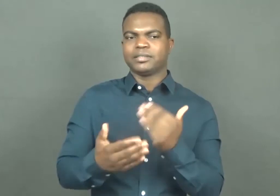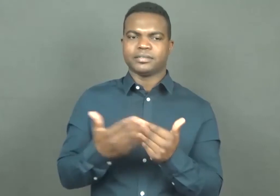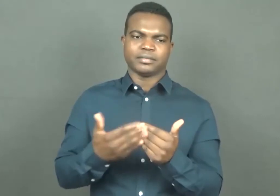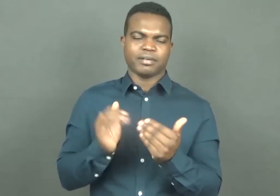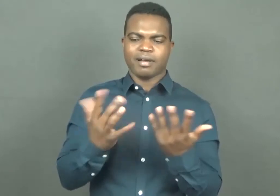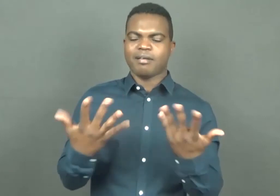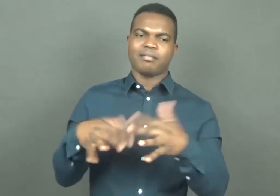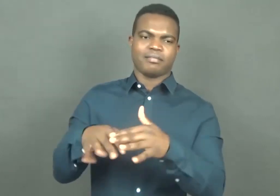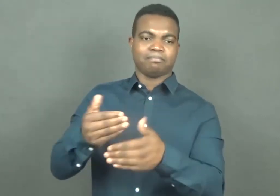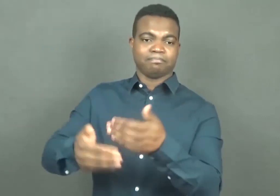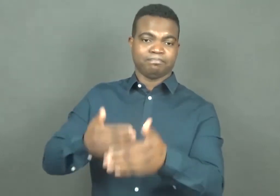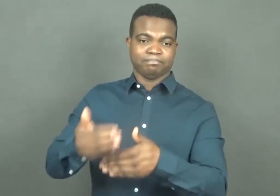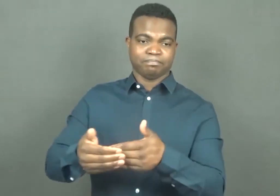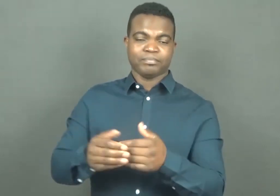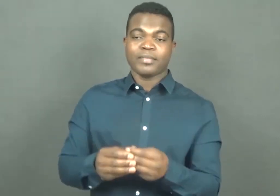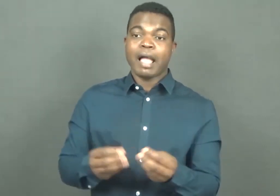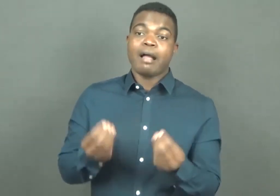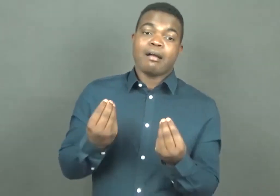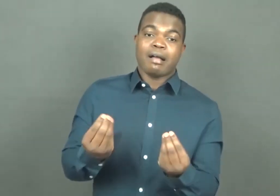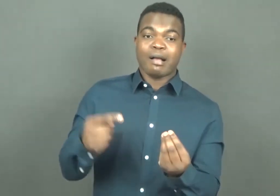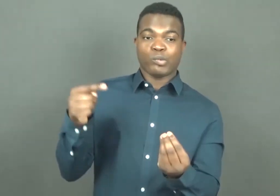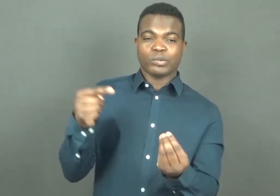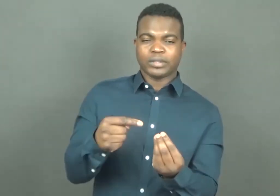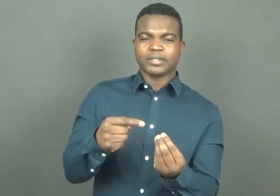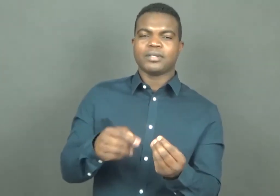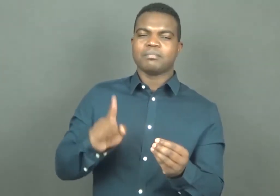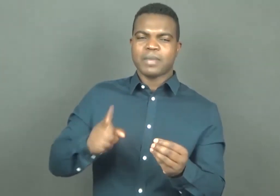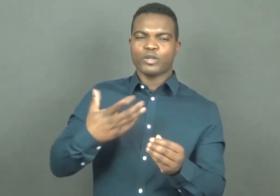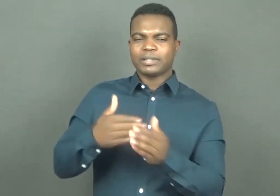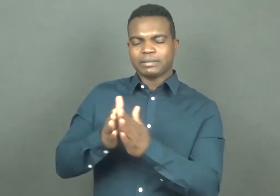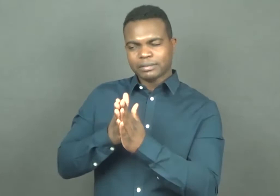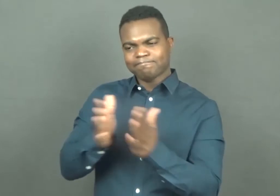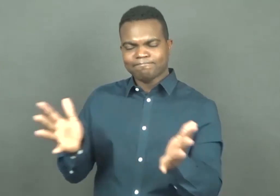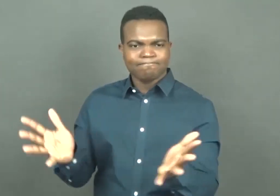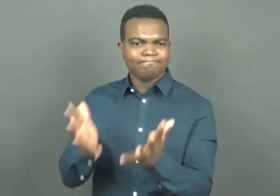things like project evaluation or monitoring. So, there are all different options in which